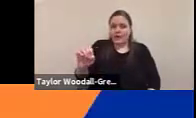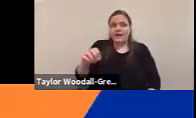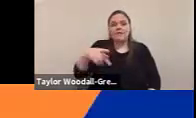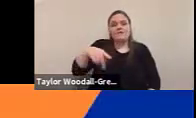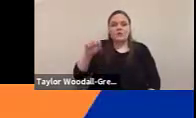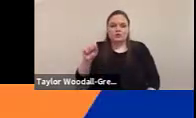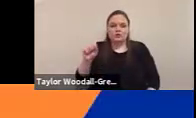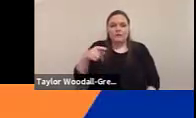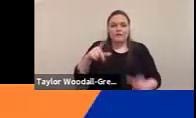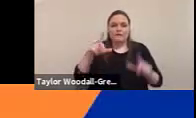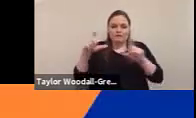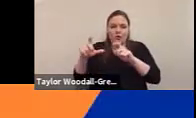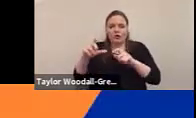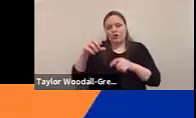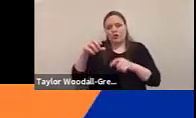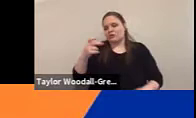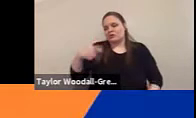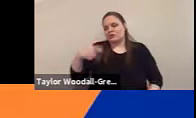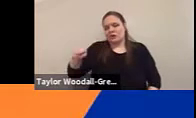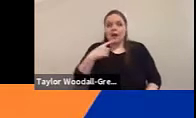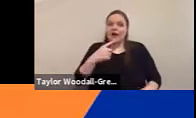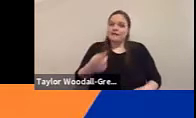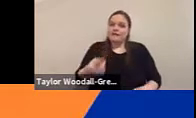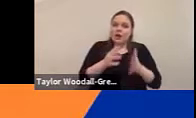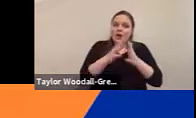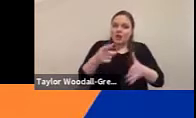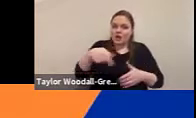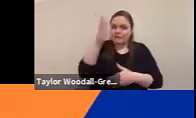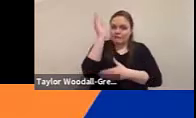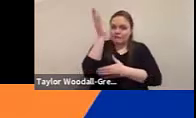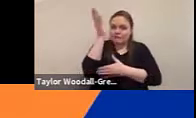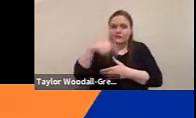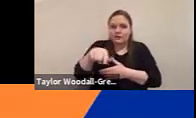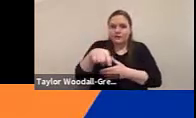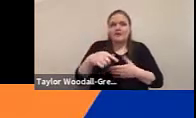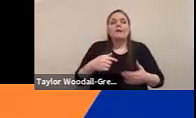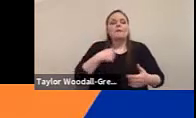I know I've probably thrown a lot at you in this presentation, but I hope that you enjoyed it and learned a lot.